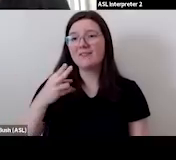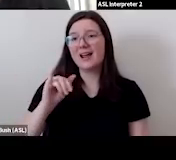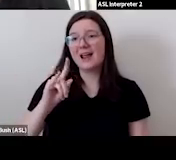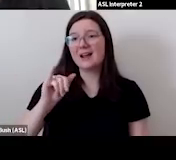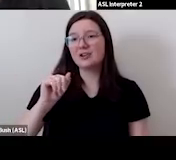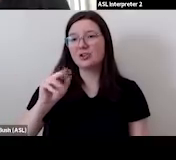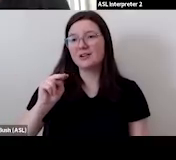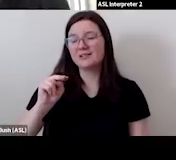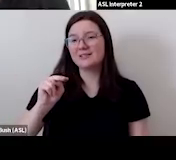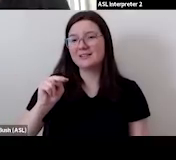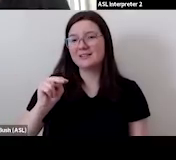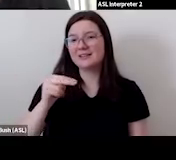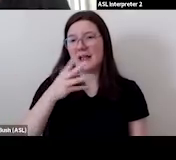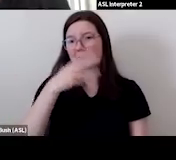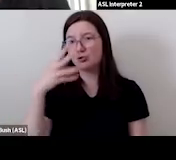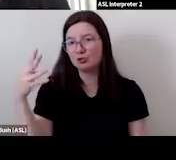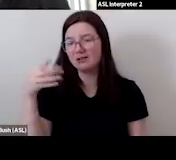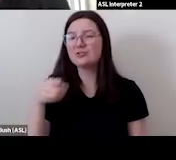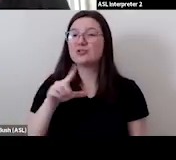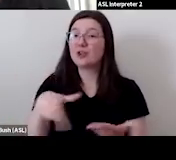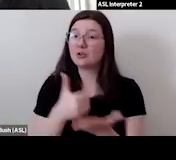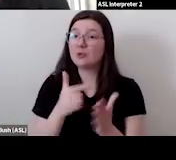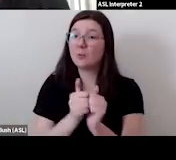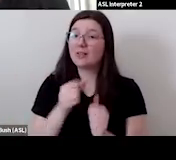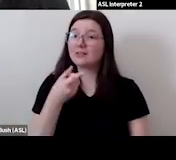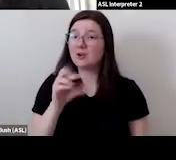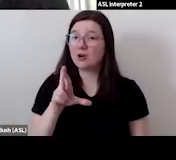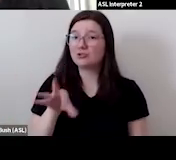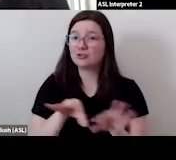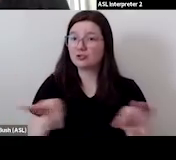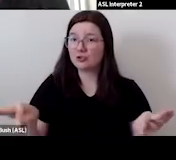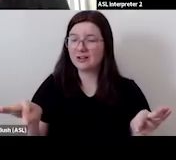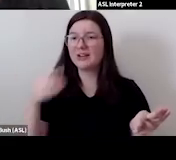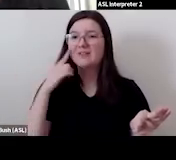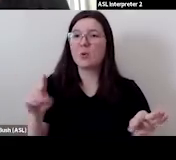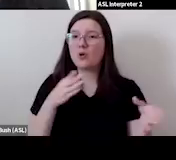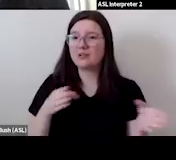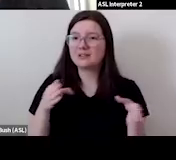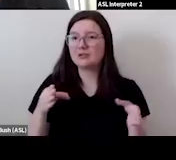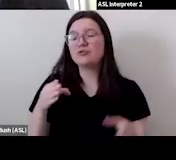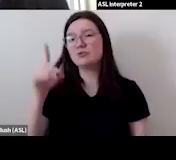with her doctoral degree in organizational psychology. She's also a licensed social worker and earned her master's